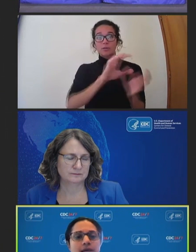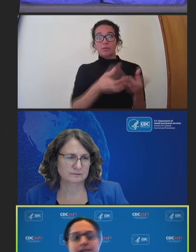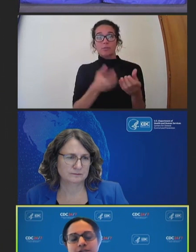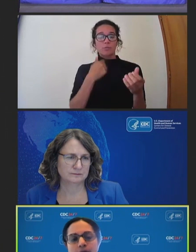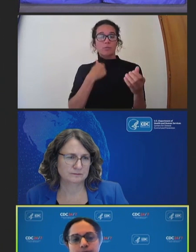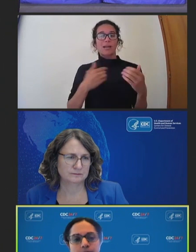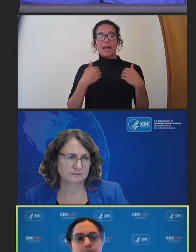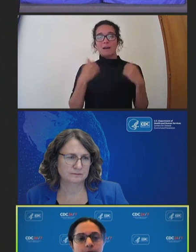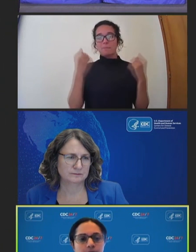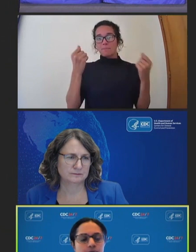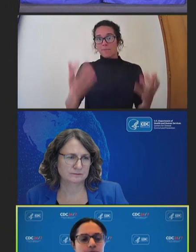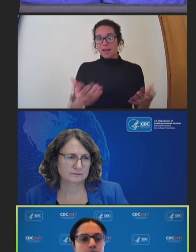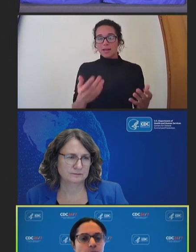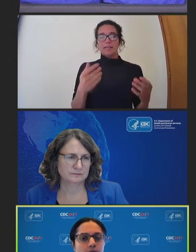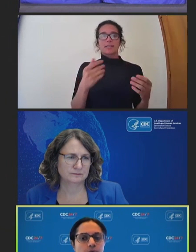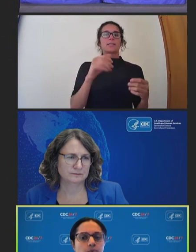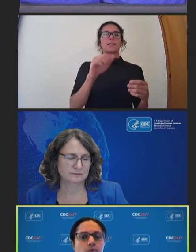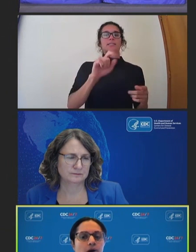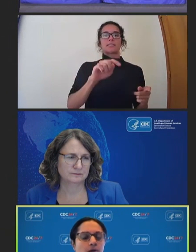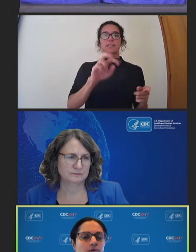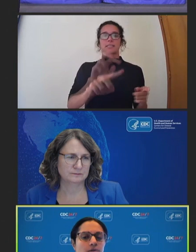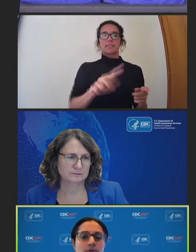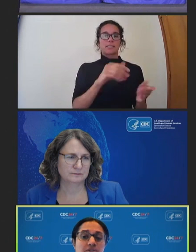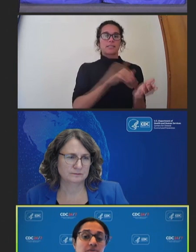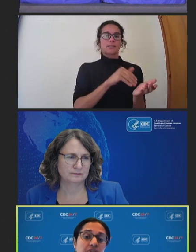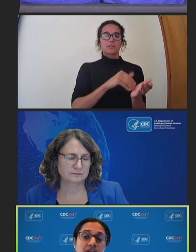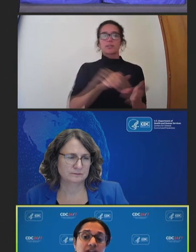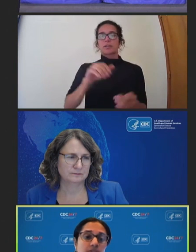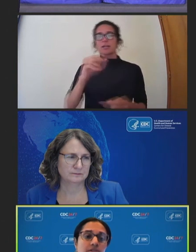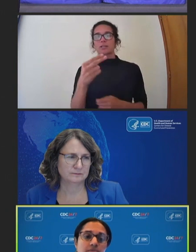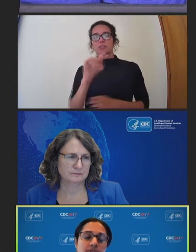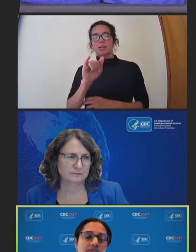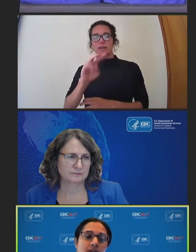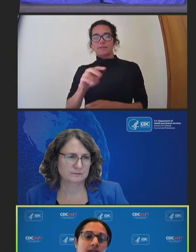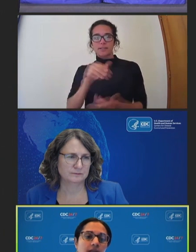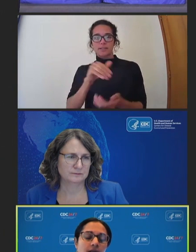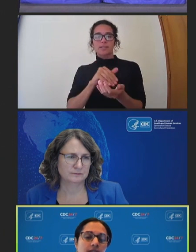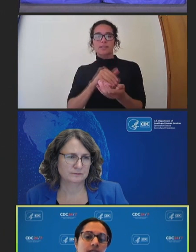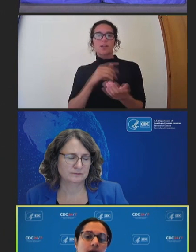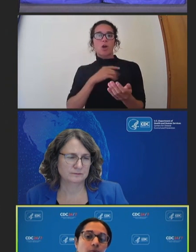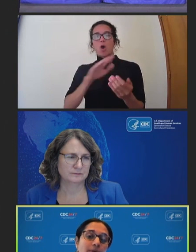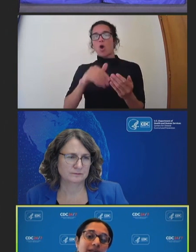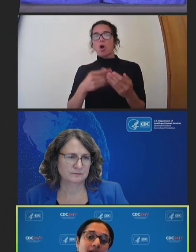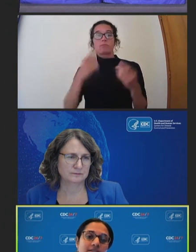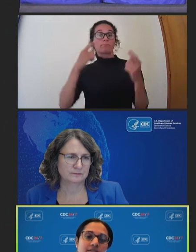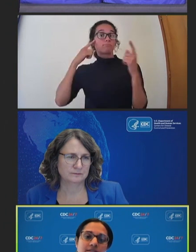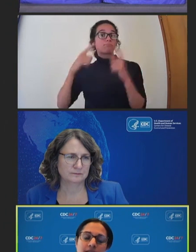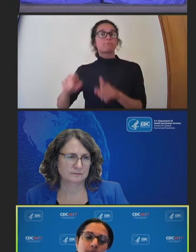and HIV providers as well who all unanimously really said that when we asked, "Is it going to